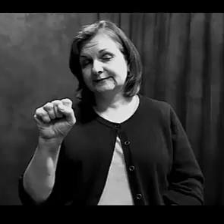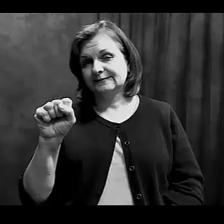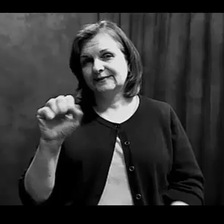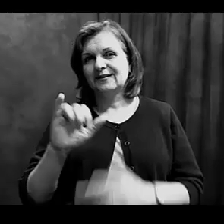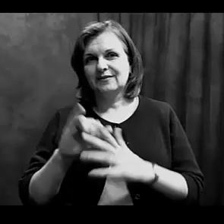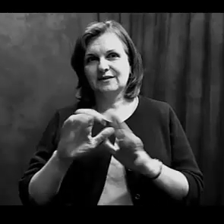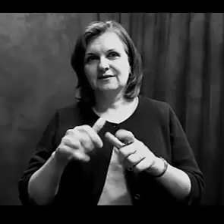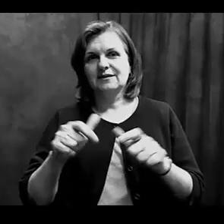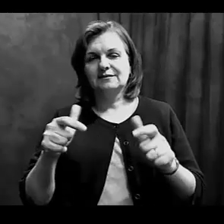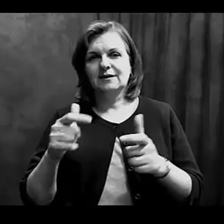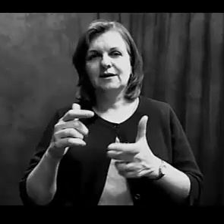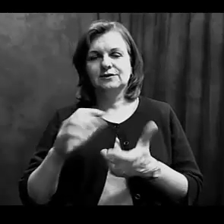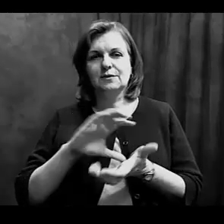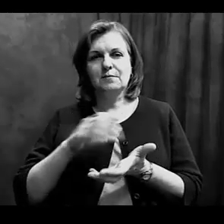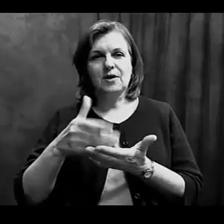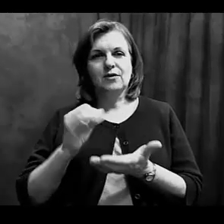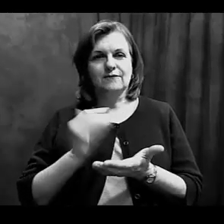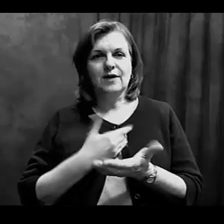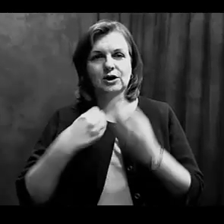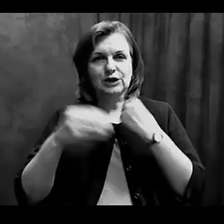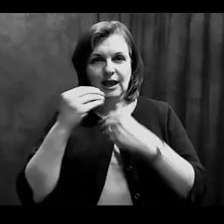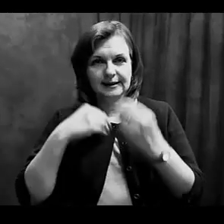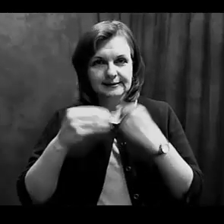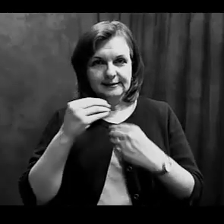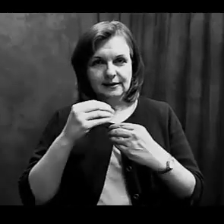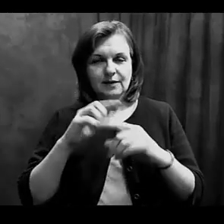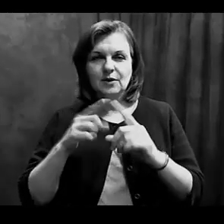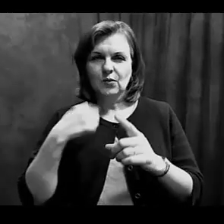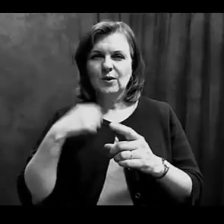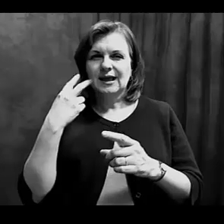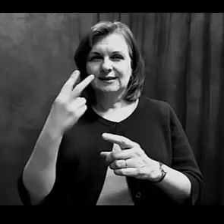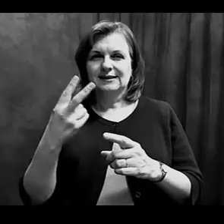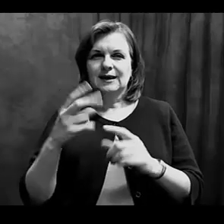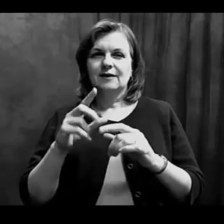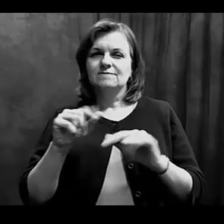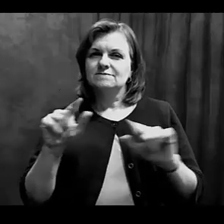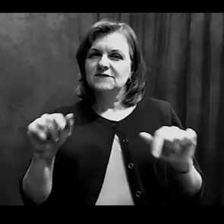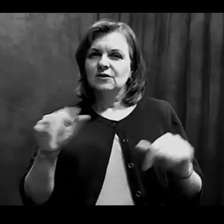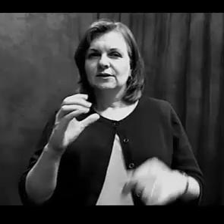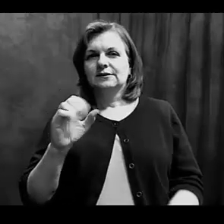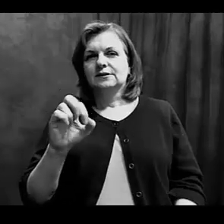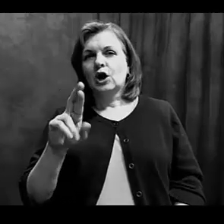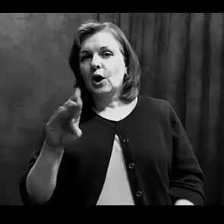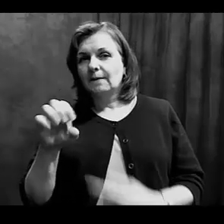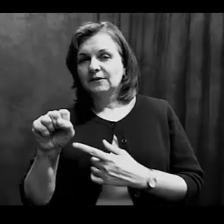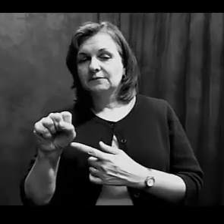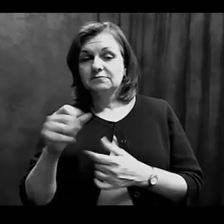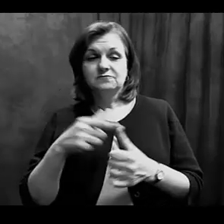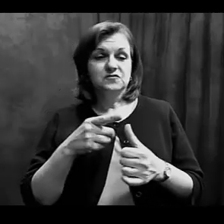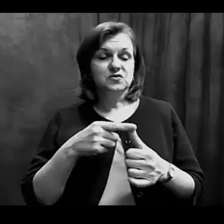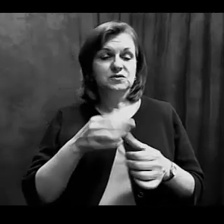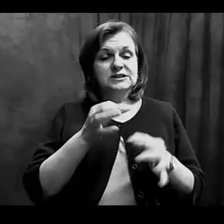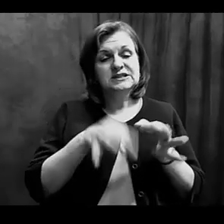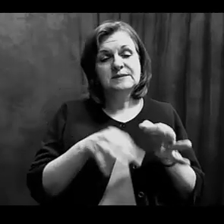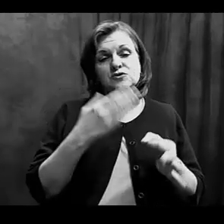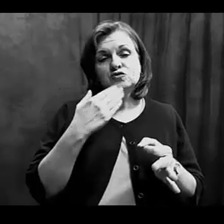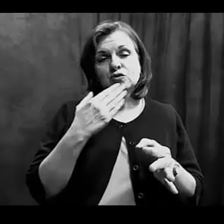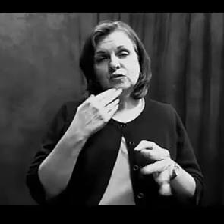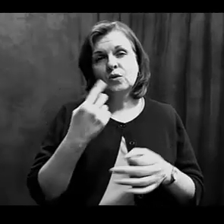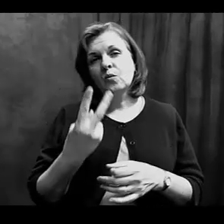carbohydrates are a large part of our diet but we get carbohydrates in many forms we can get these simple sugars